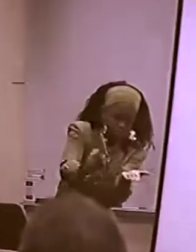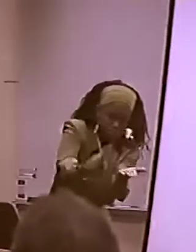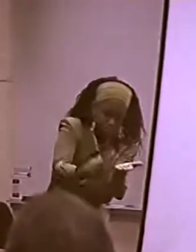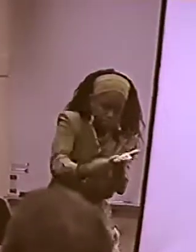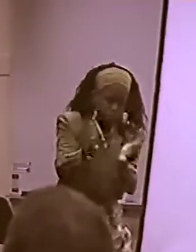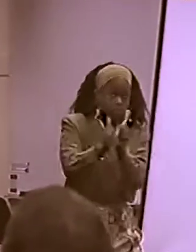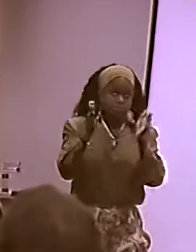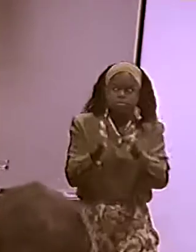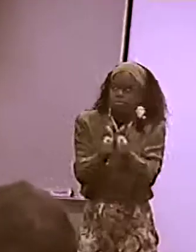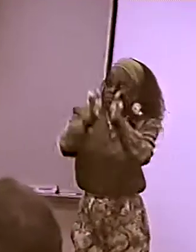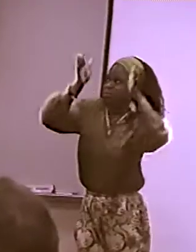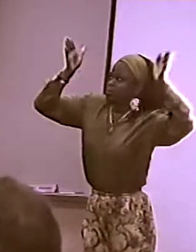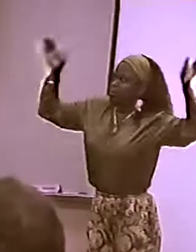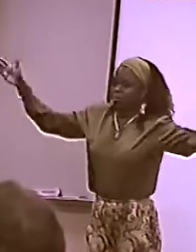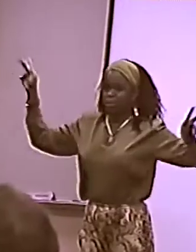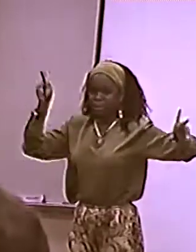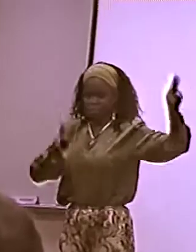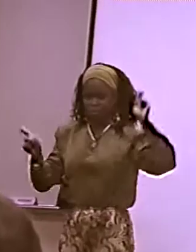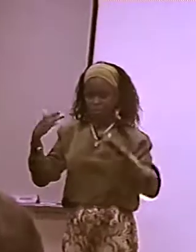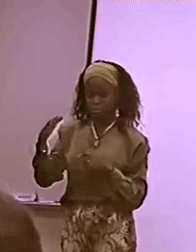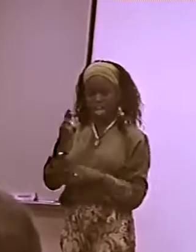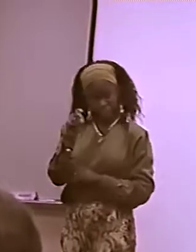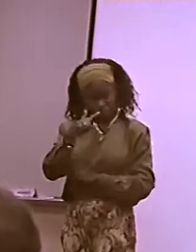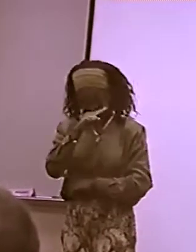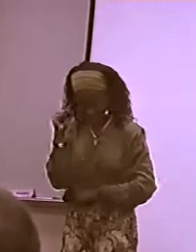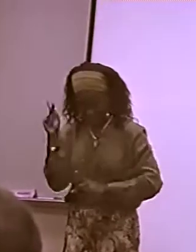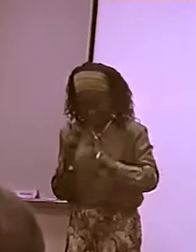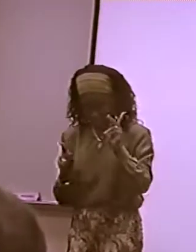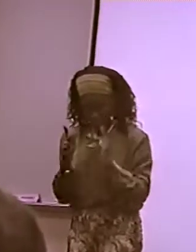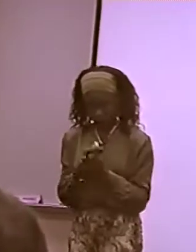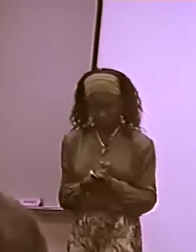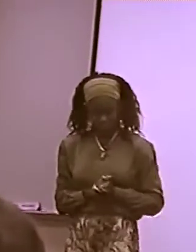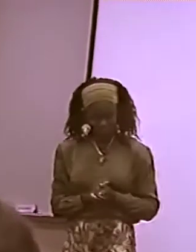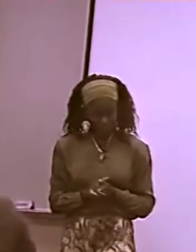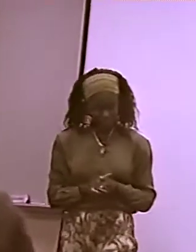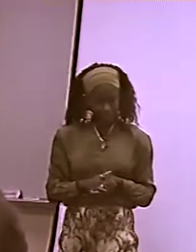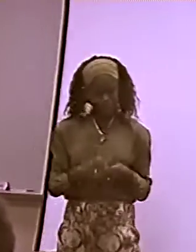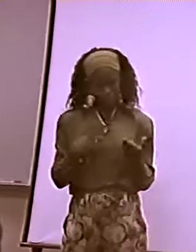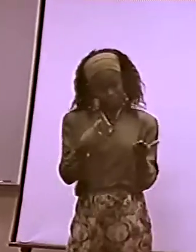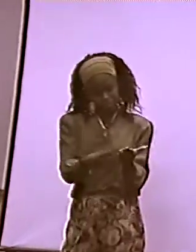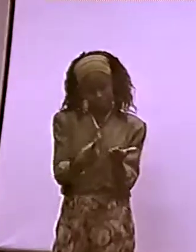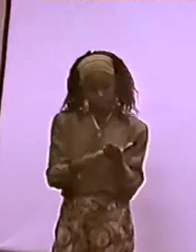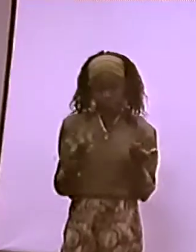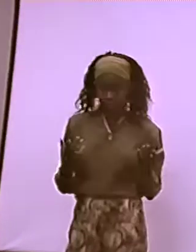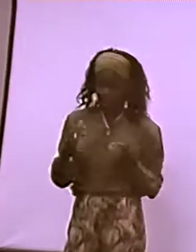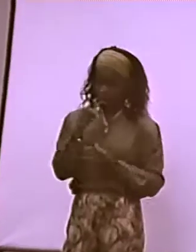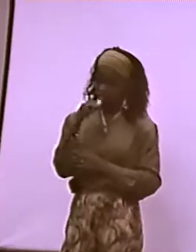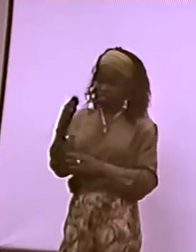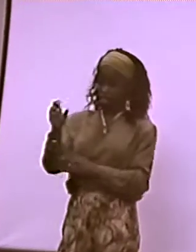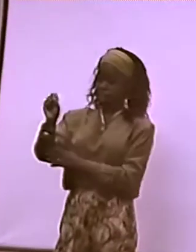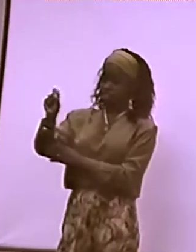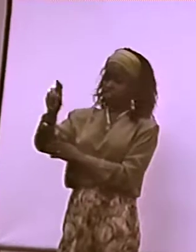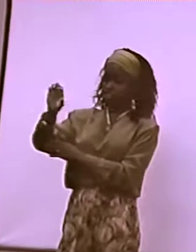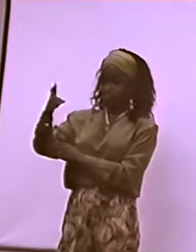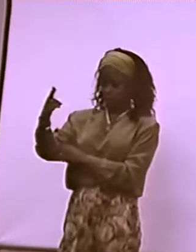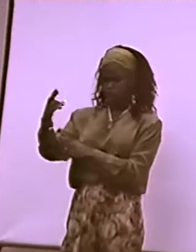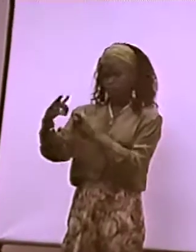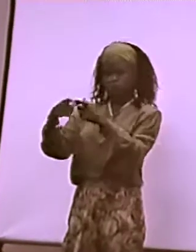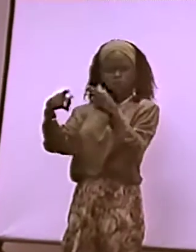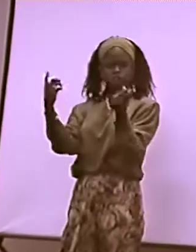THEY'RE, LIKE... IN GENERAL, WITH ALL BLACK PEOPLE ABOUT THEIR ISSUES.